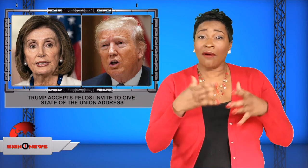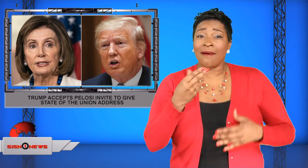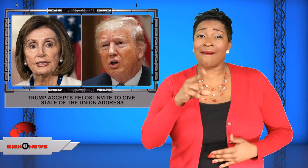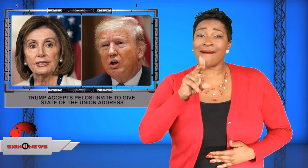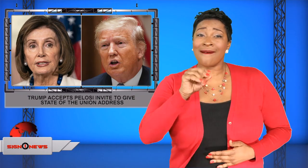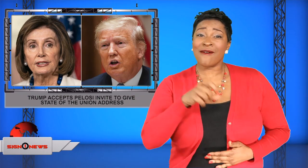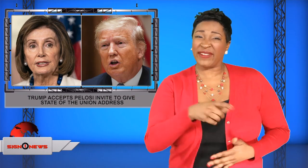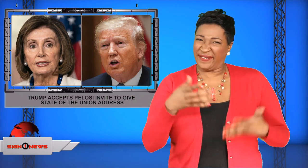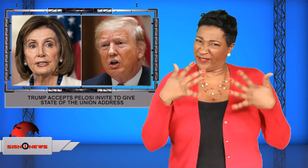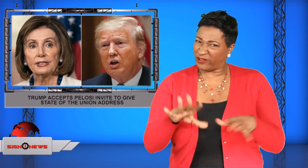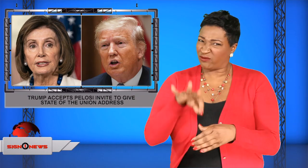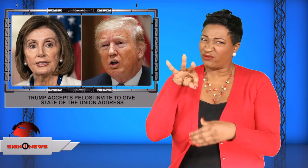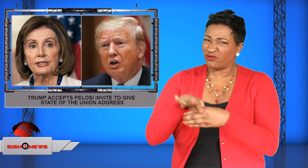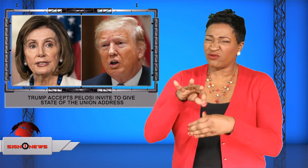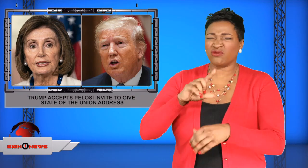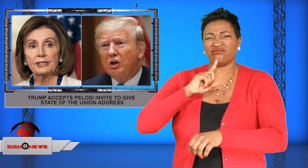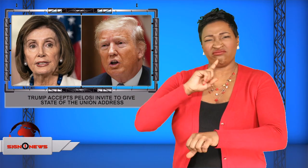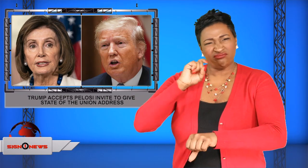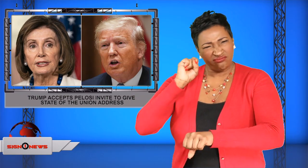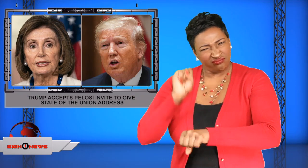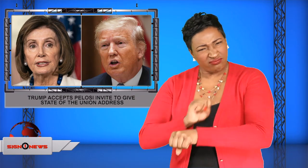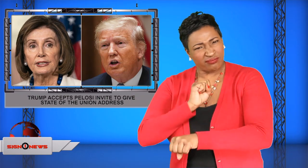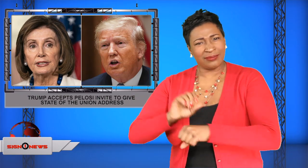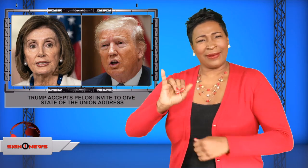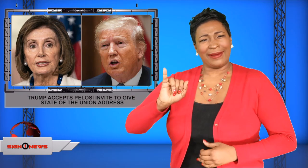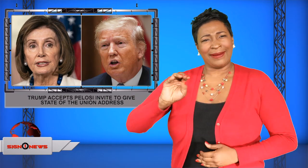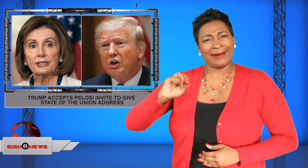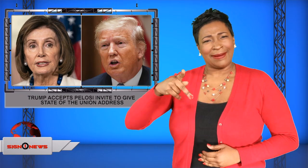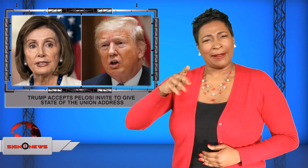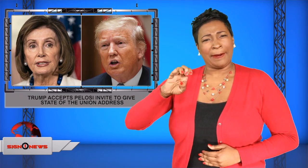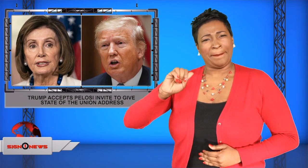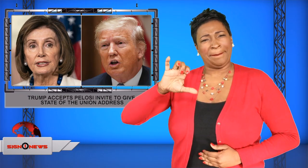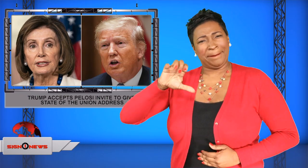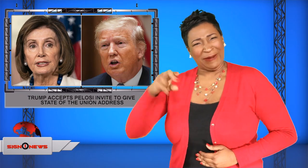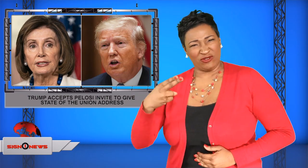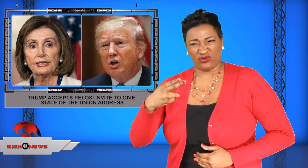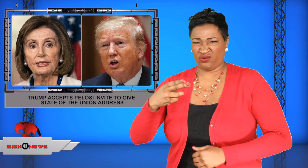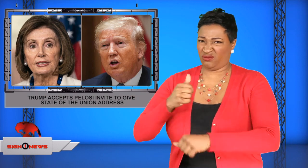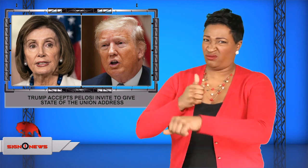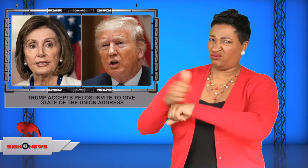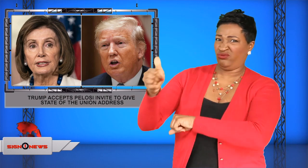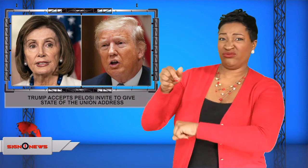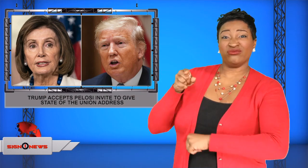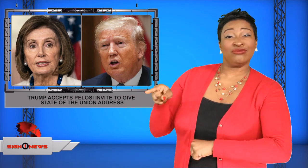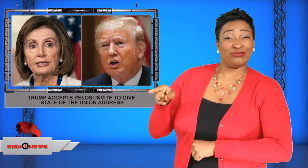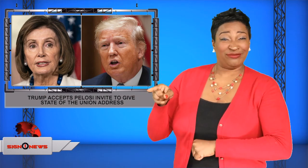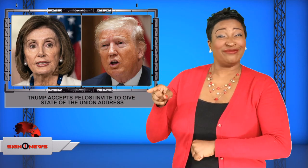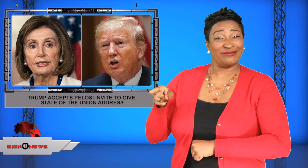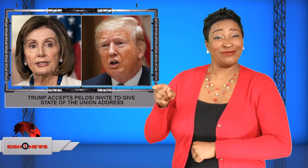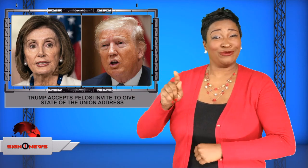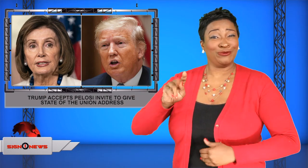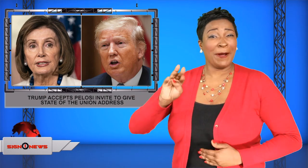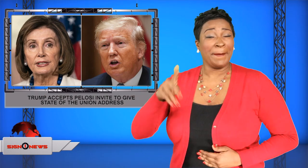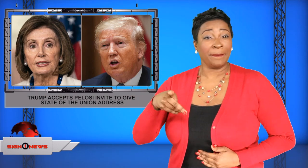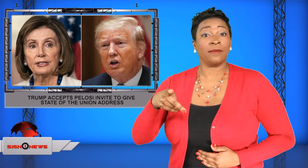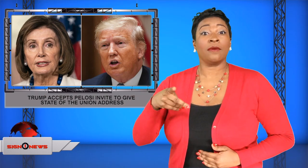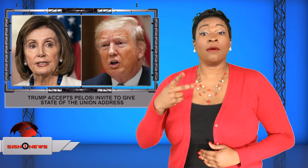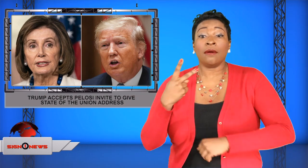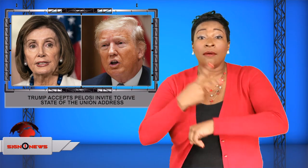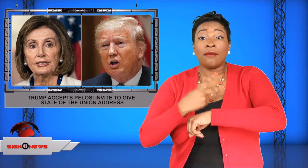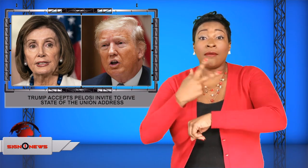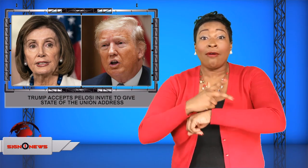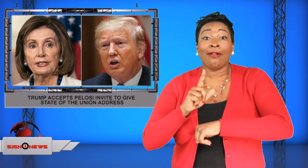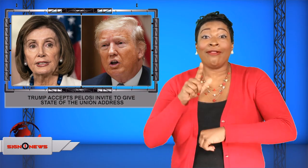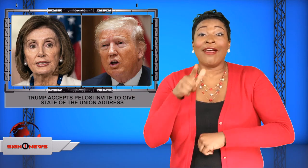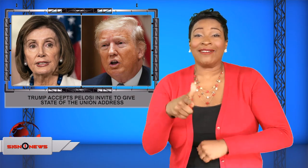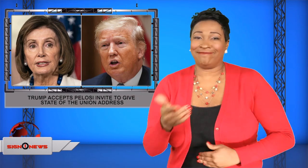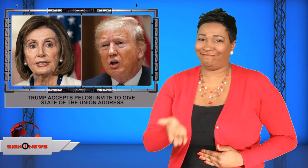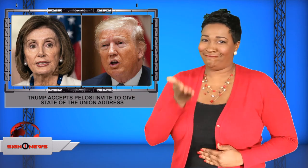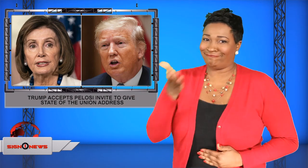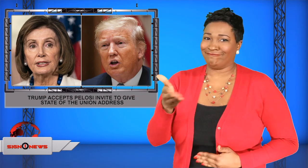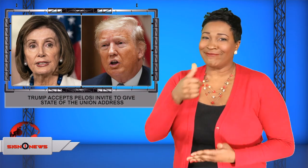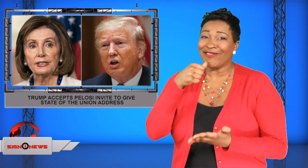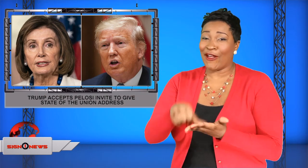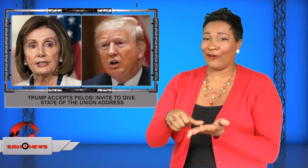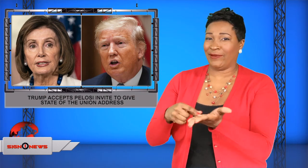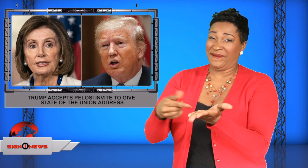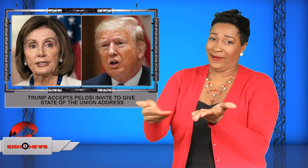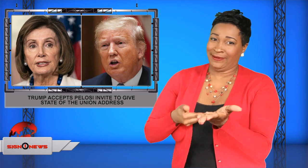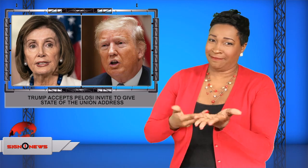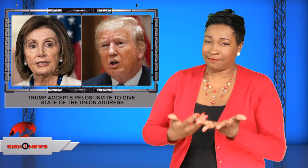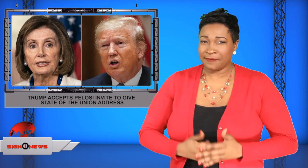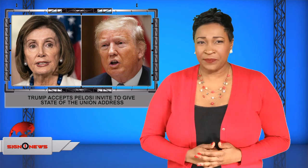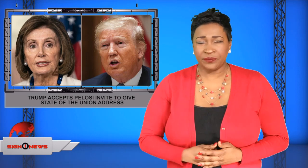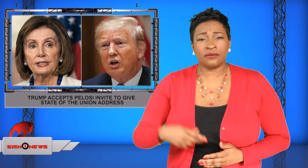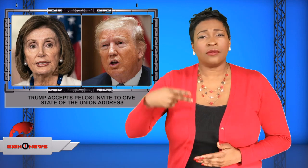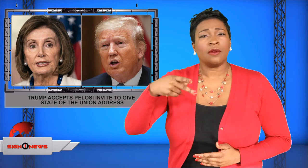The invitation came just days after the House voted to impeach Trump.